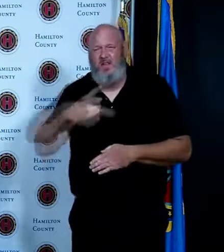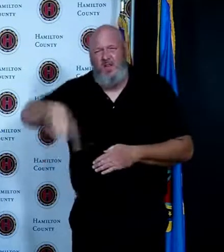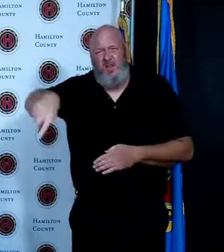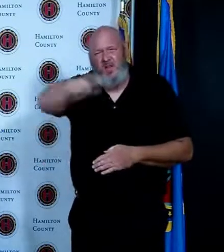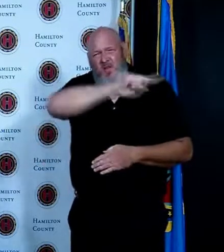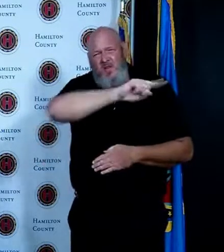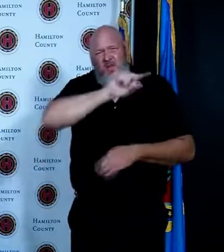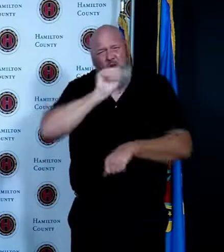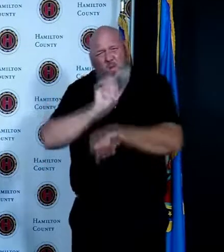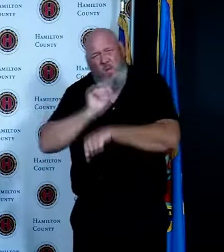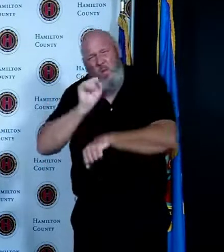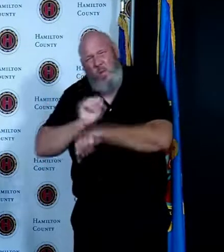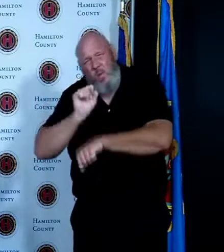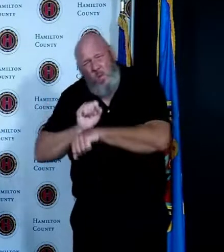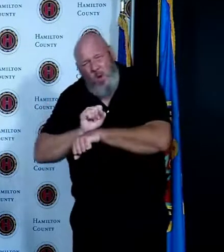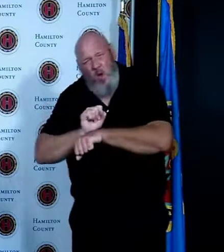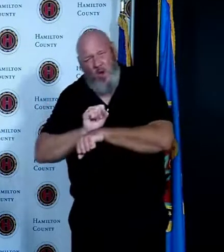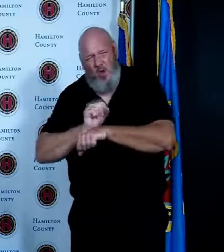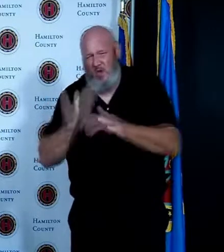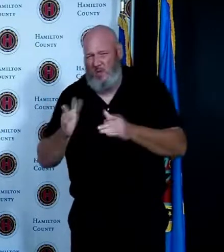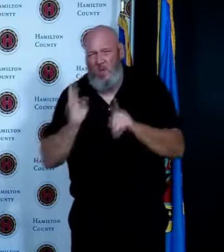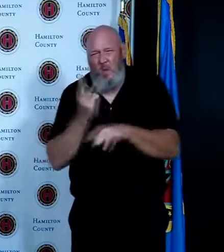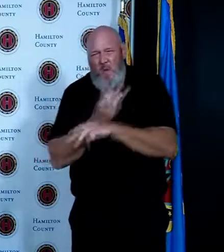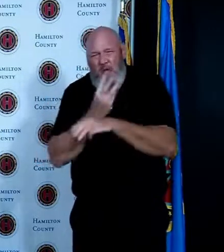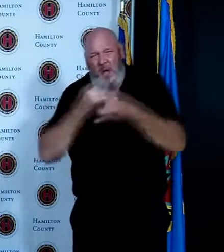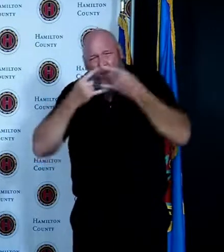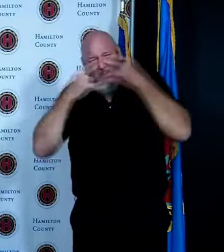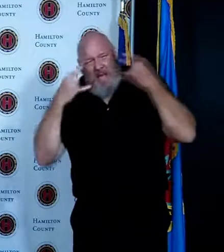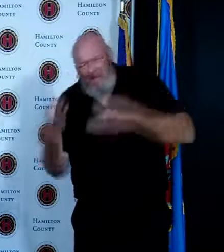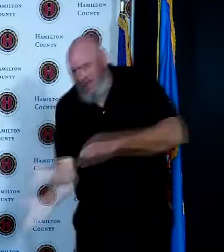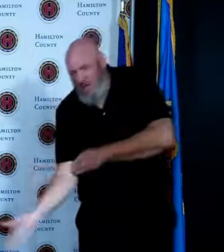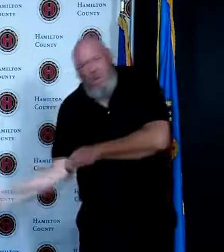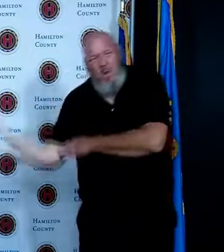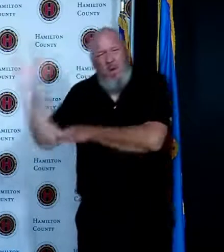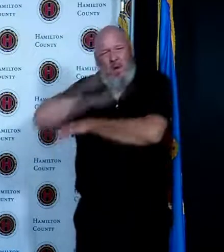our business most of all I always like to end with a reminder to be kind this